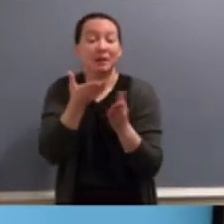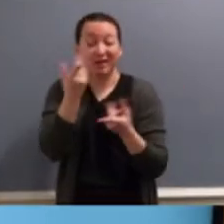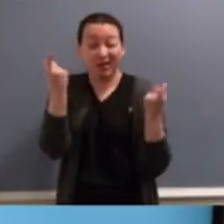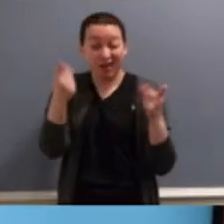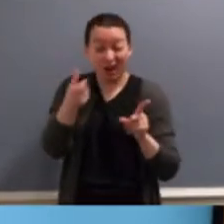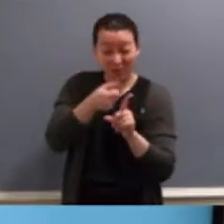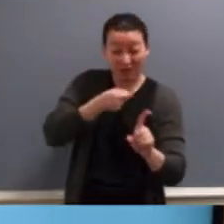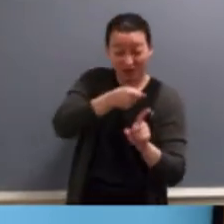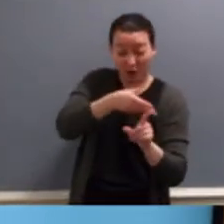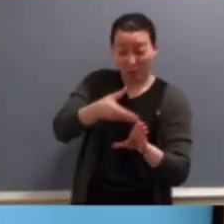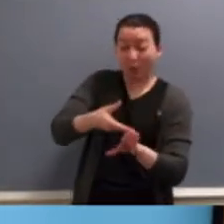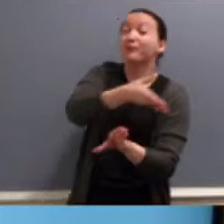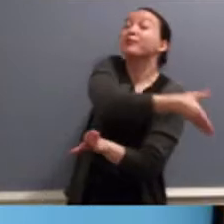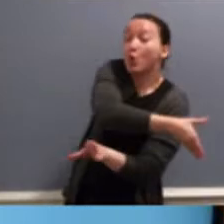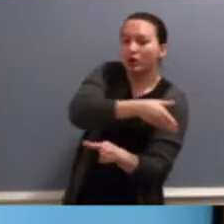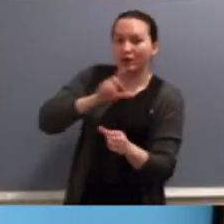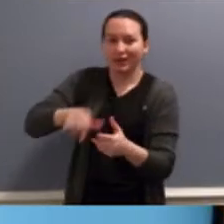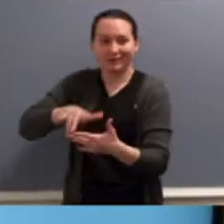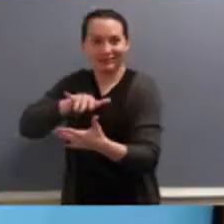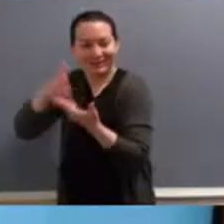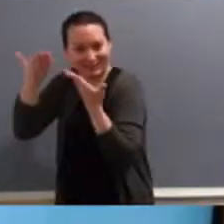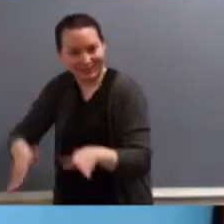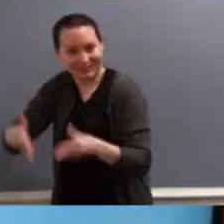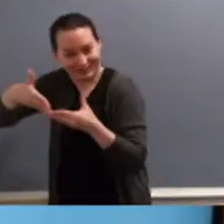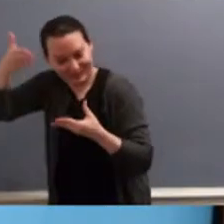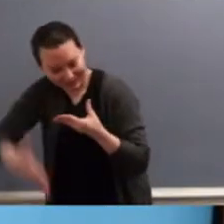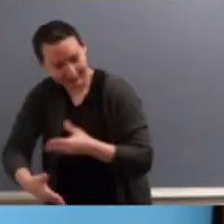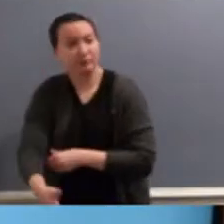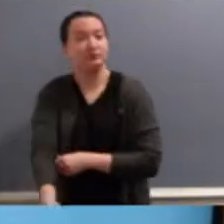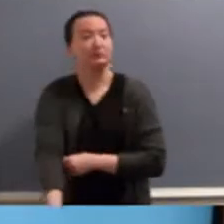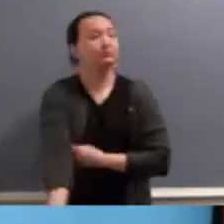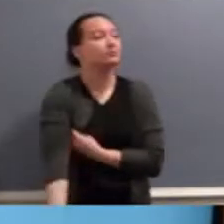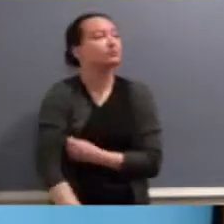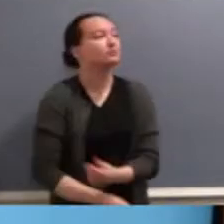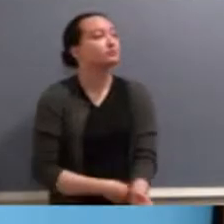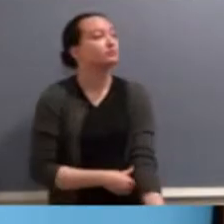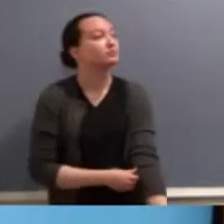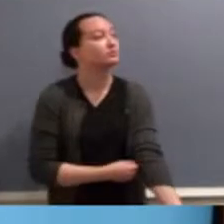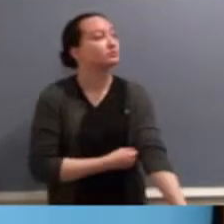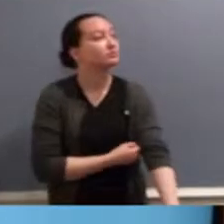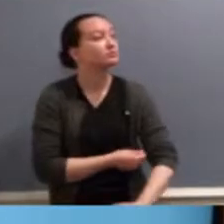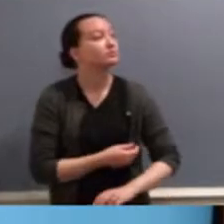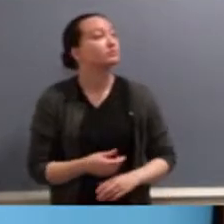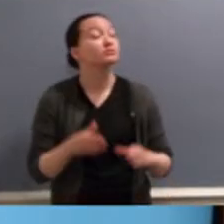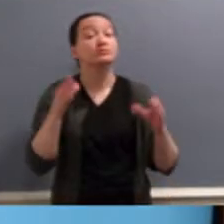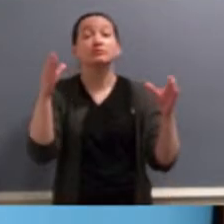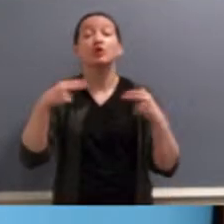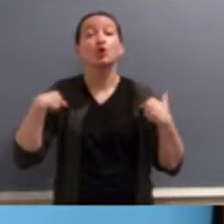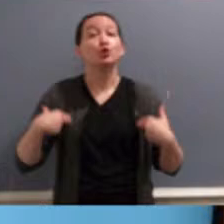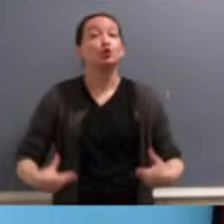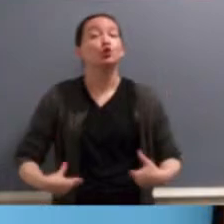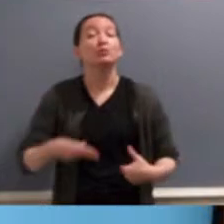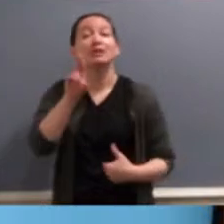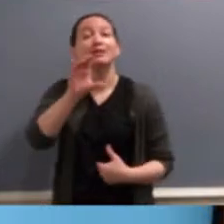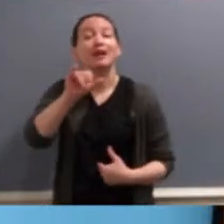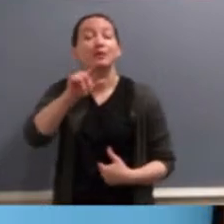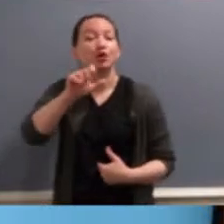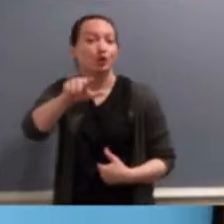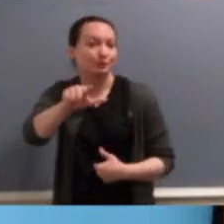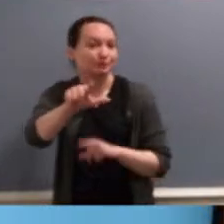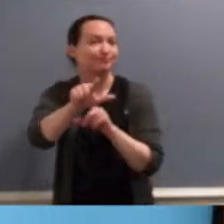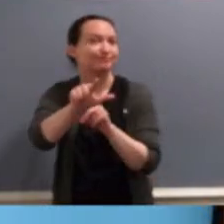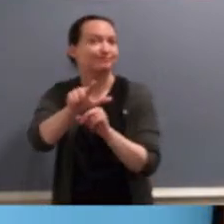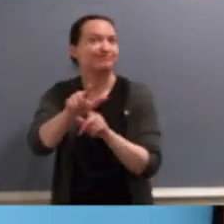that disparity study is complete Bridget and on the human capital front the budget supports